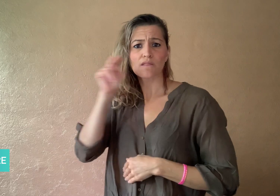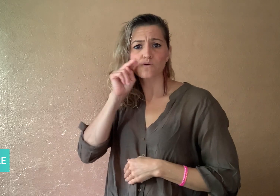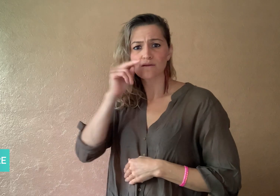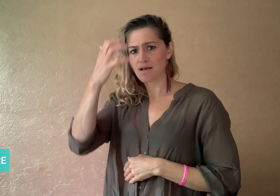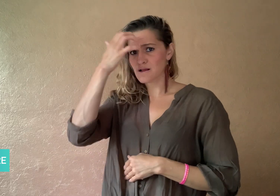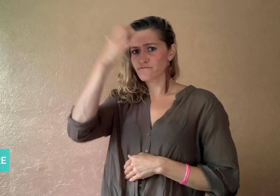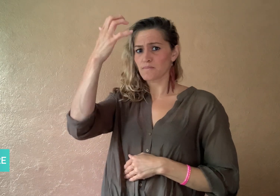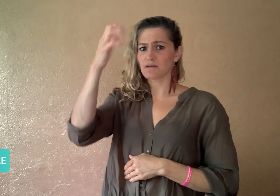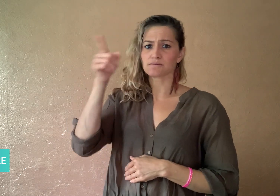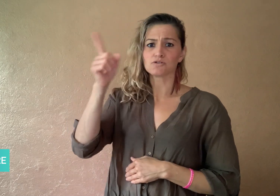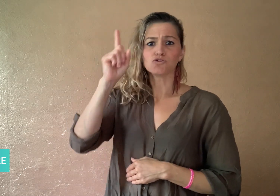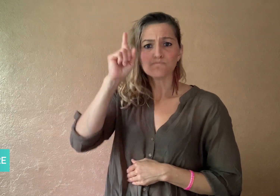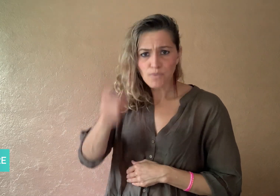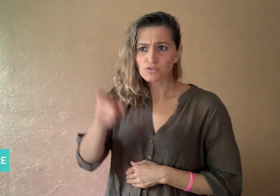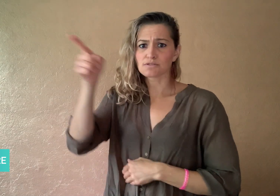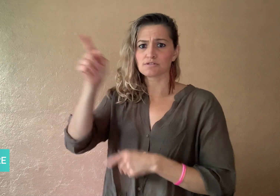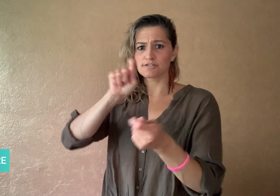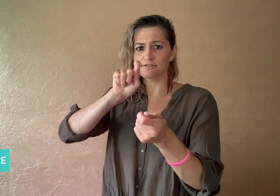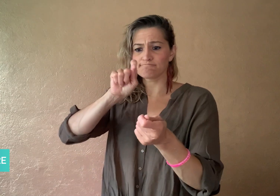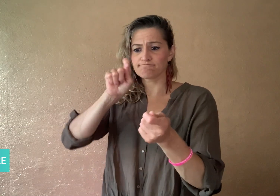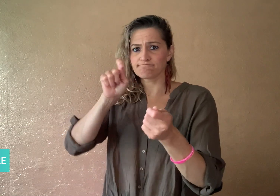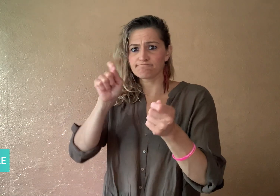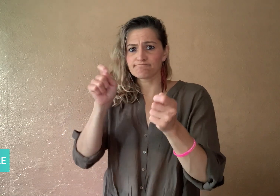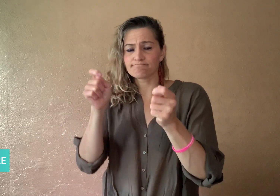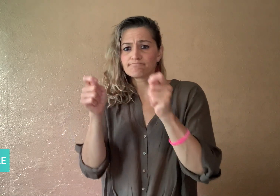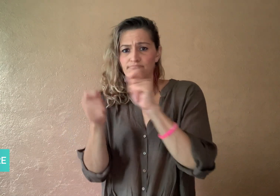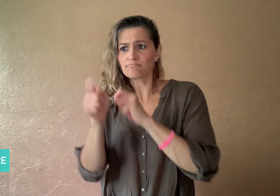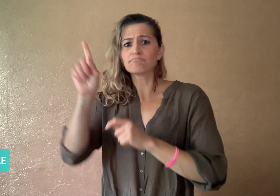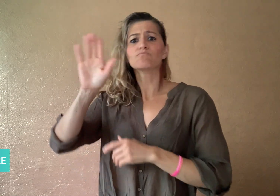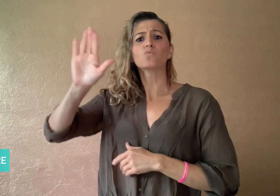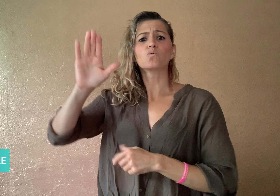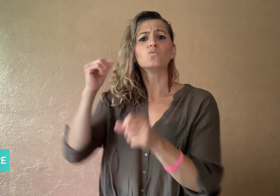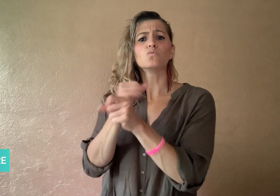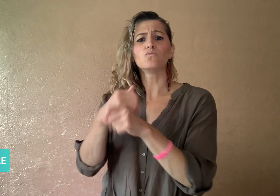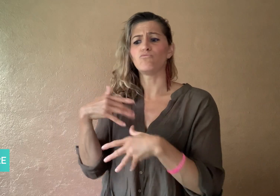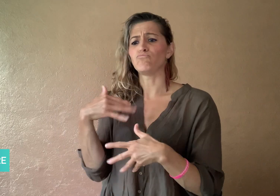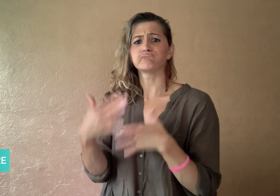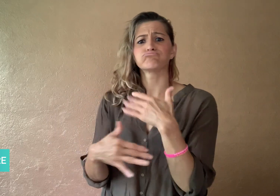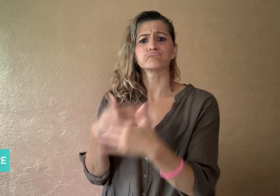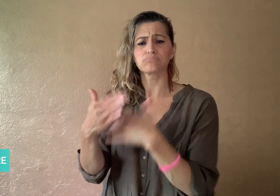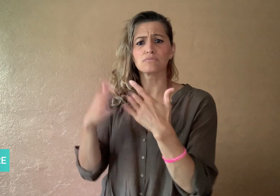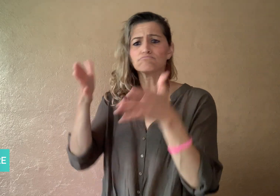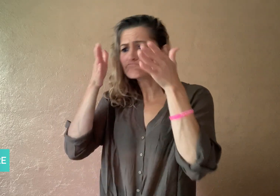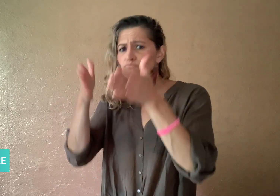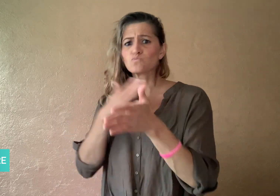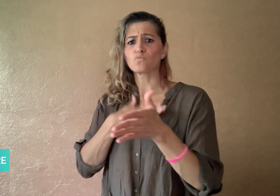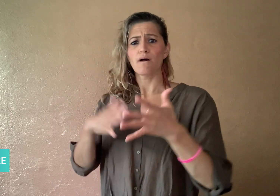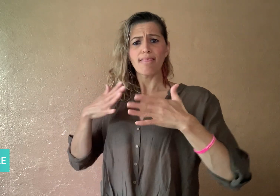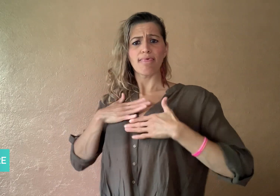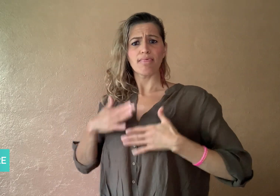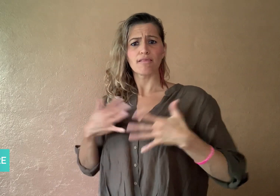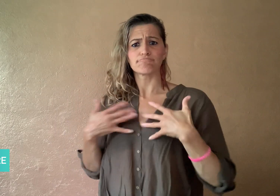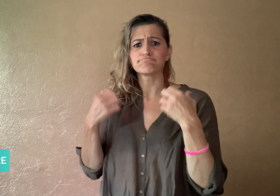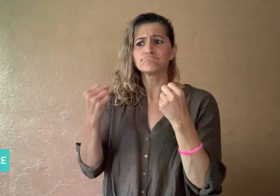The report concluded by saying the Nigerian government